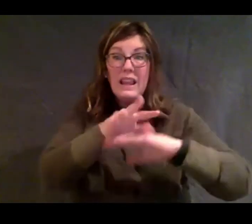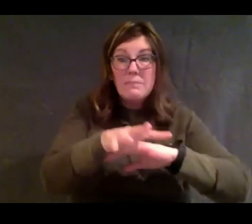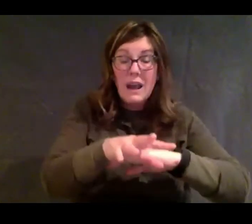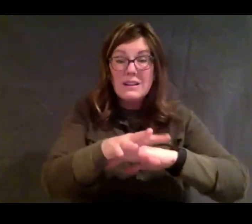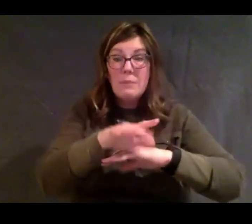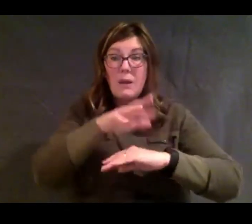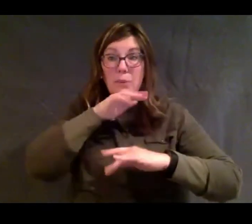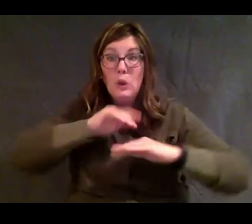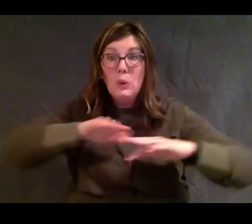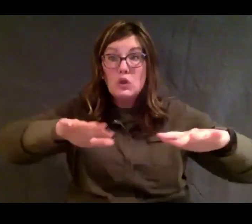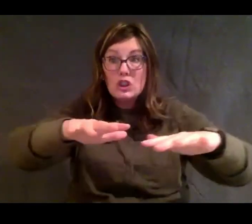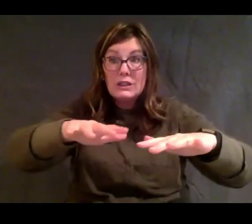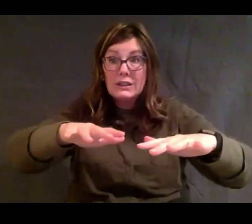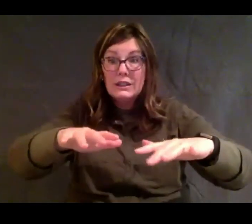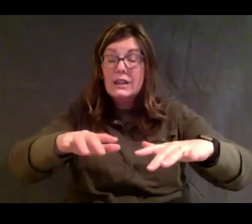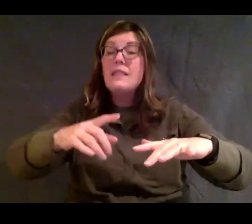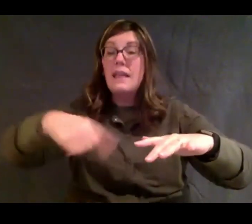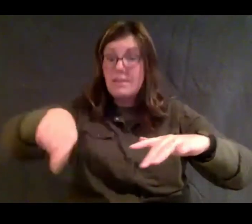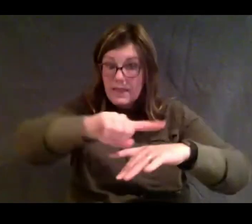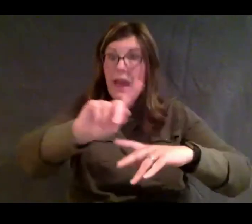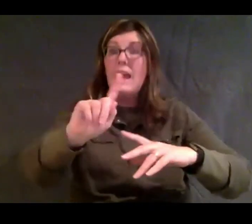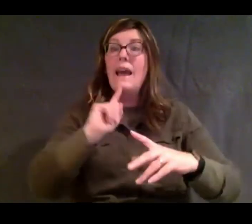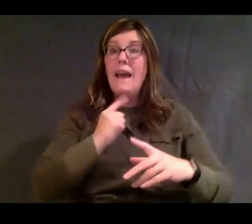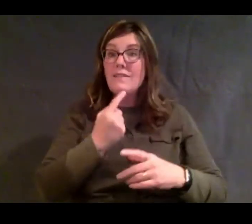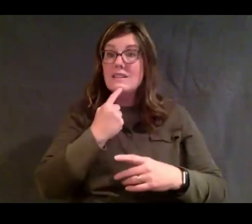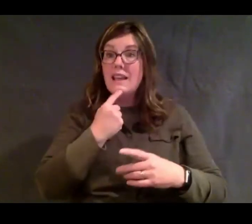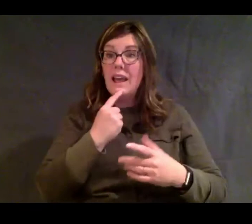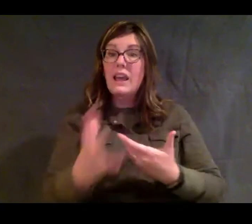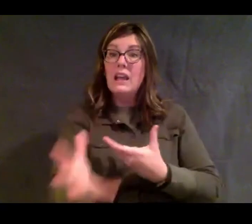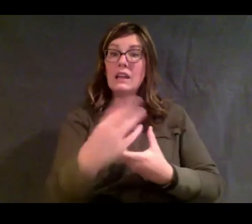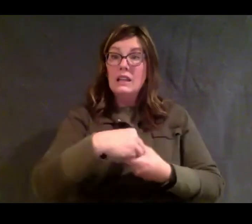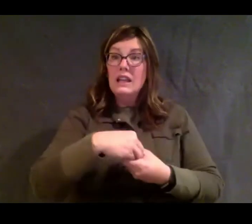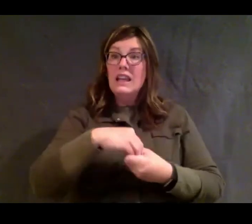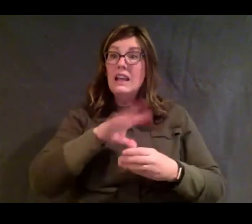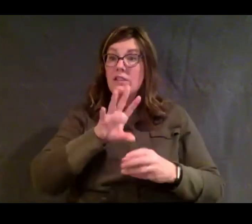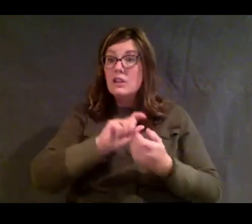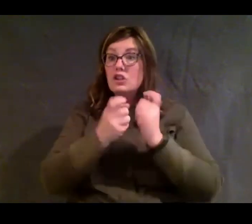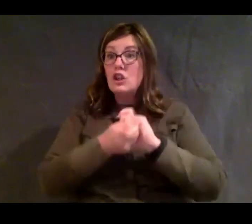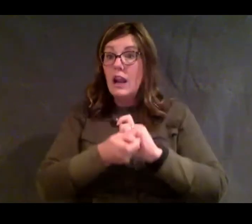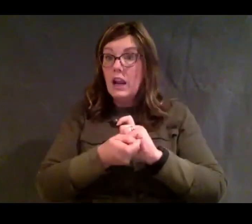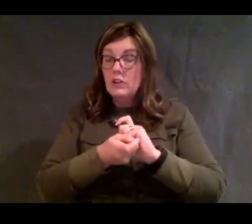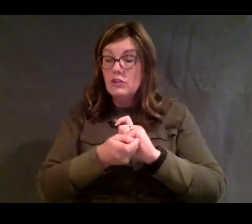have a say in the change that will happen and we've got to hold these corporate polluters